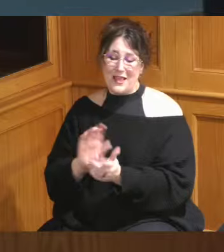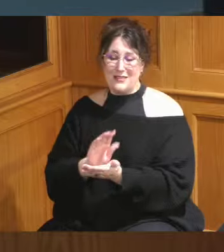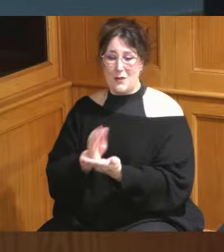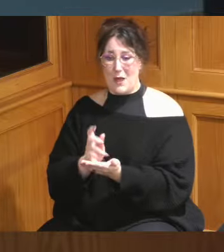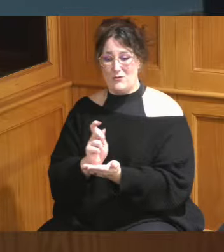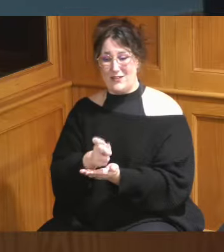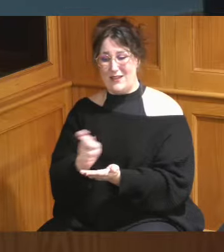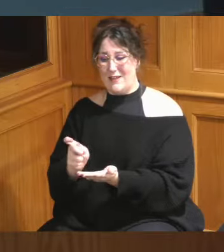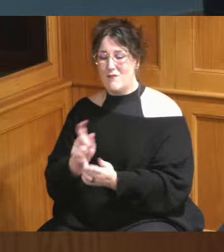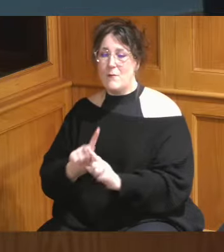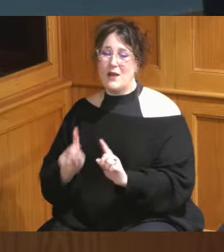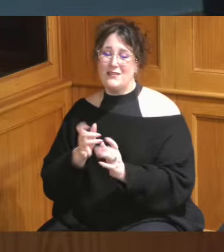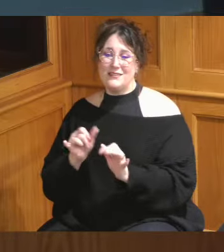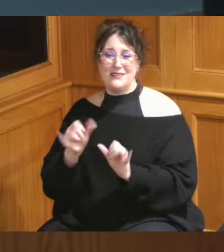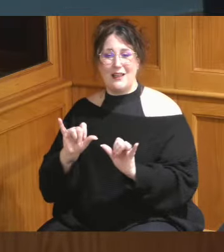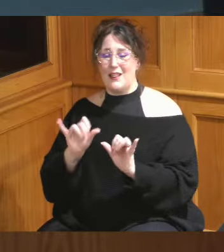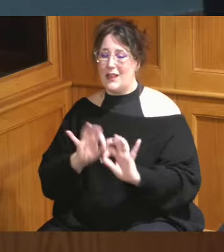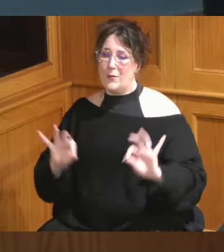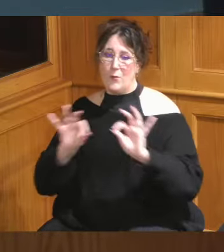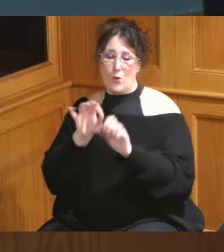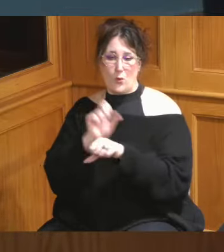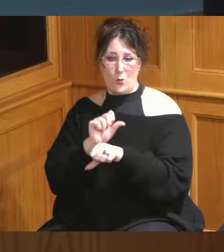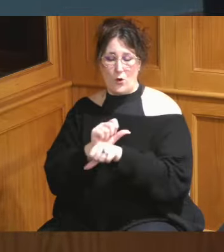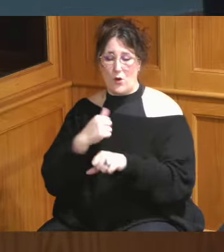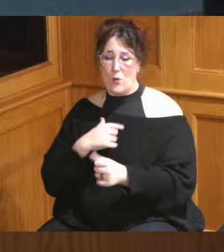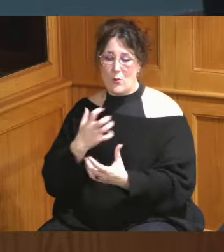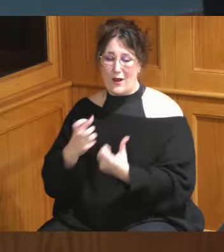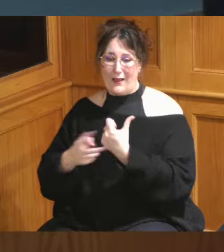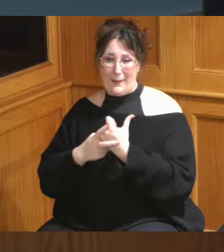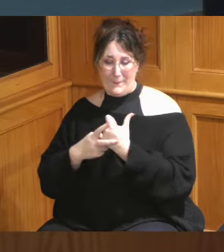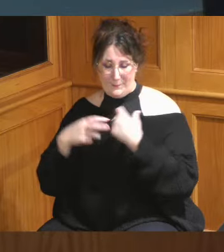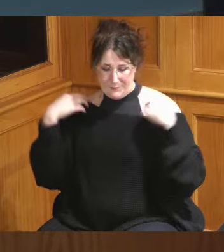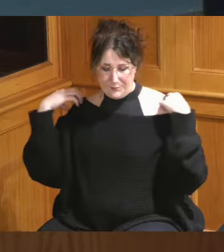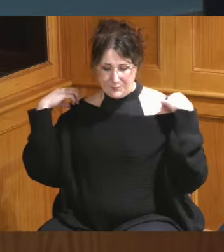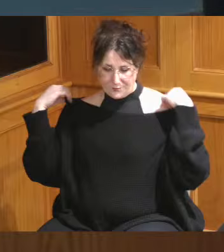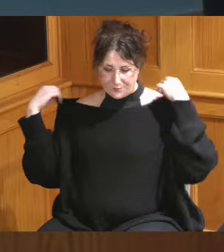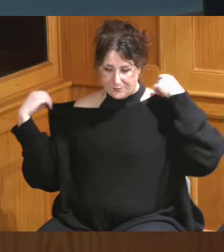important work that we're doing here. some of the increases came in the other category which is